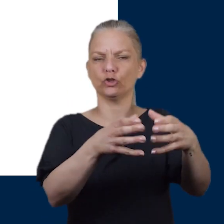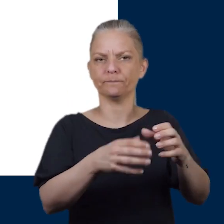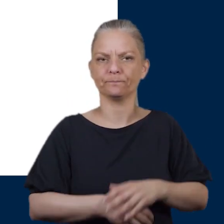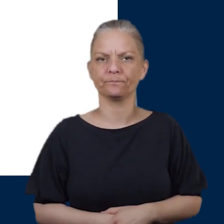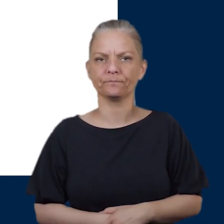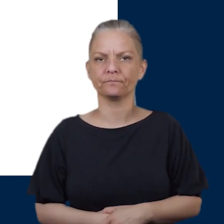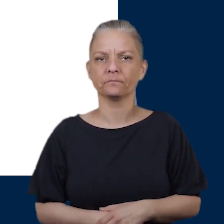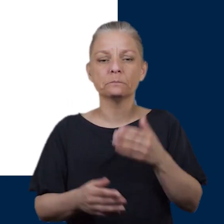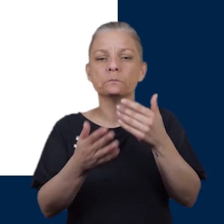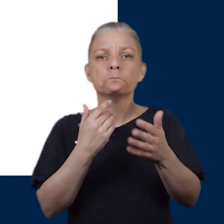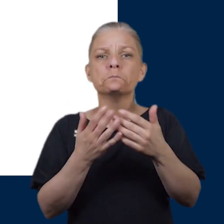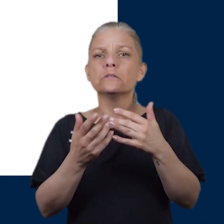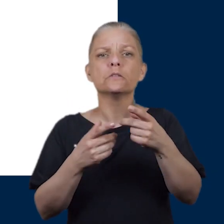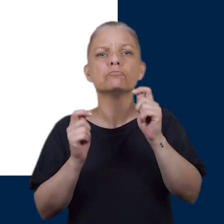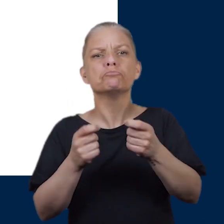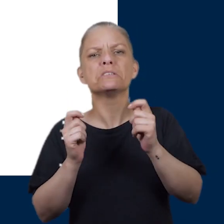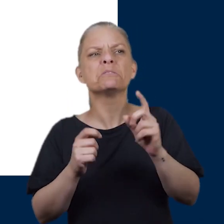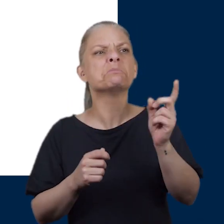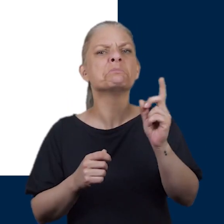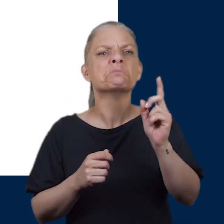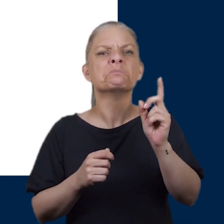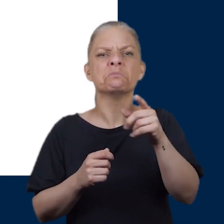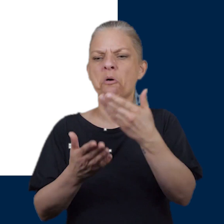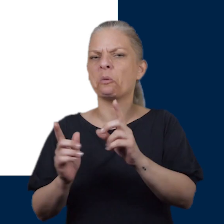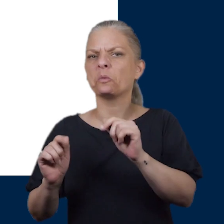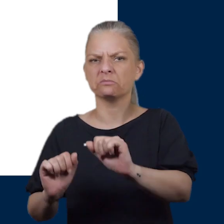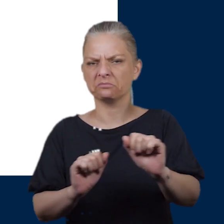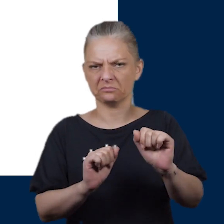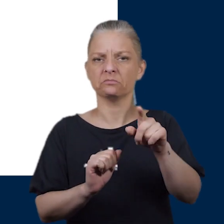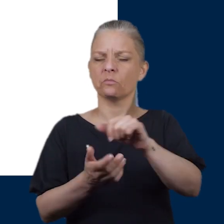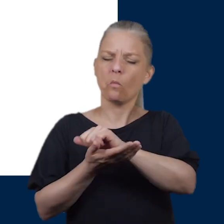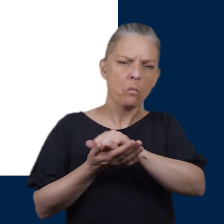No matter what treatment you're on you will always have type 2 diabetes. There are other